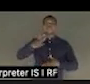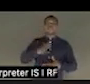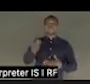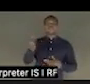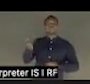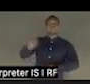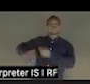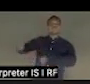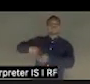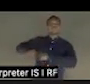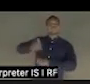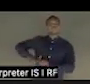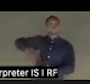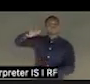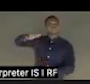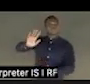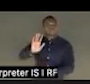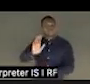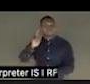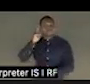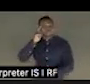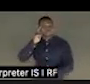to provide this information or this service in another way and that usually